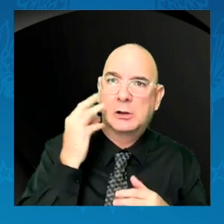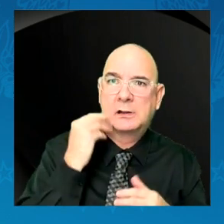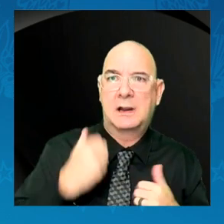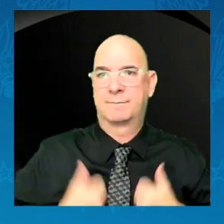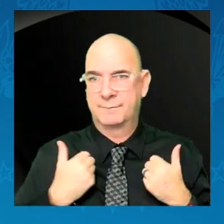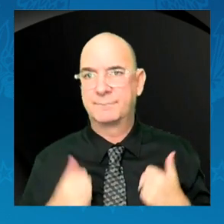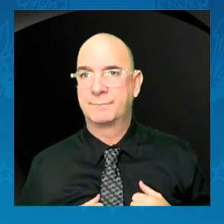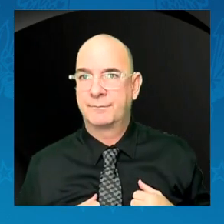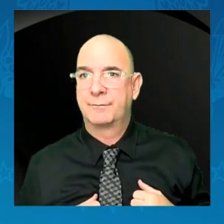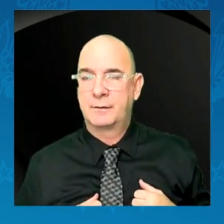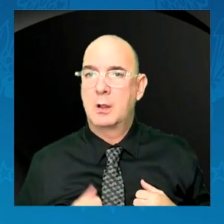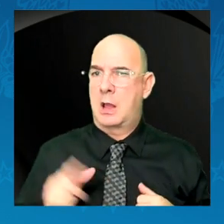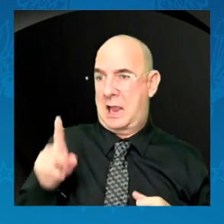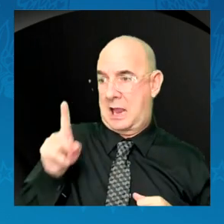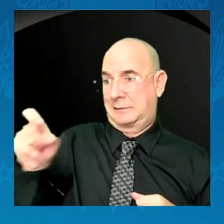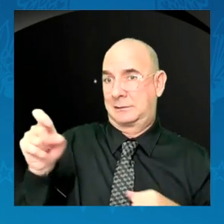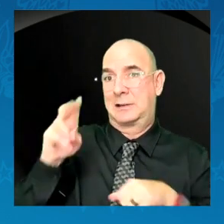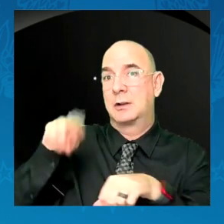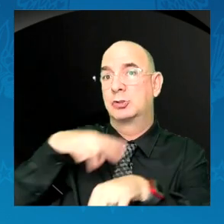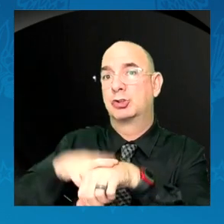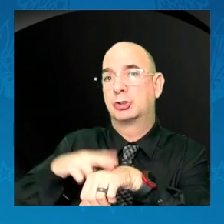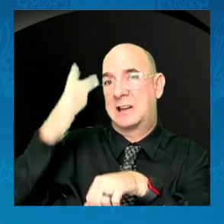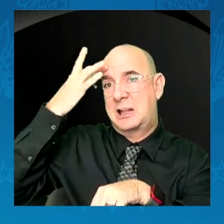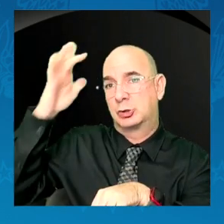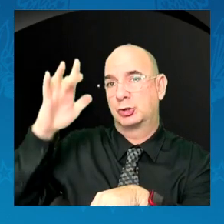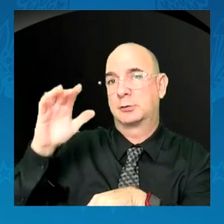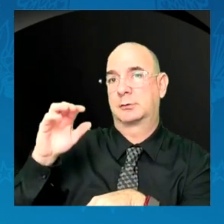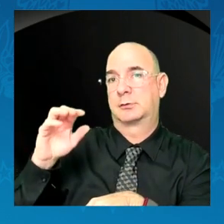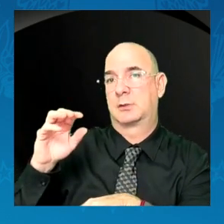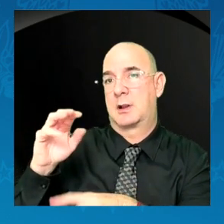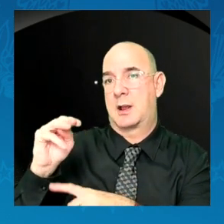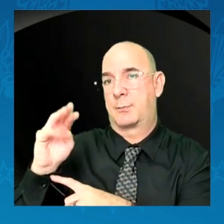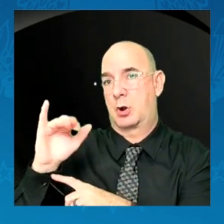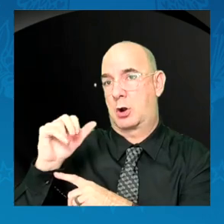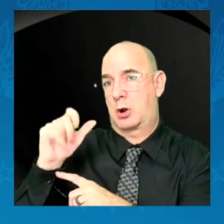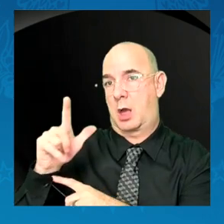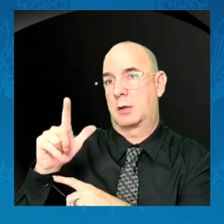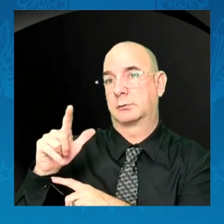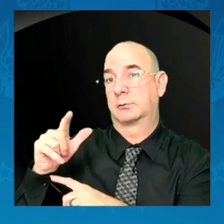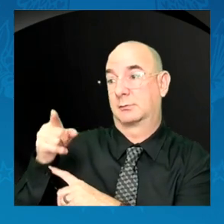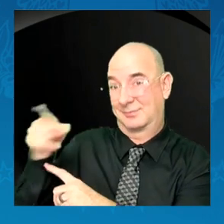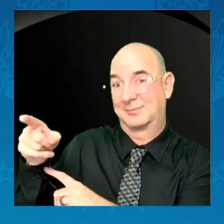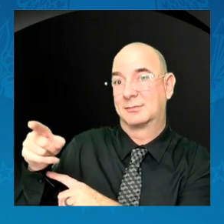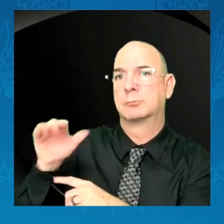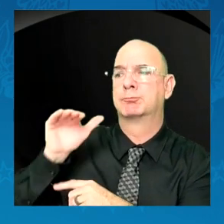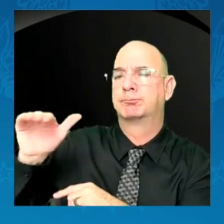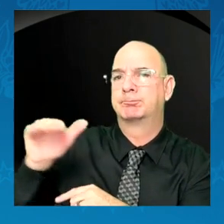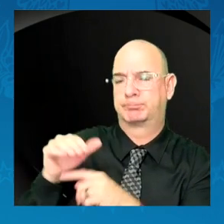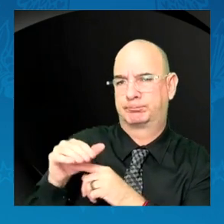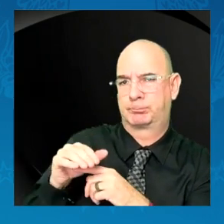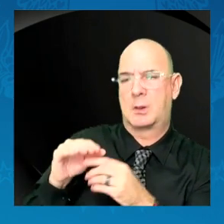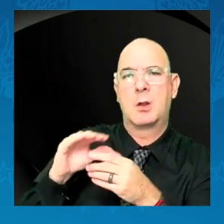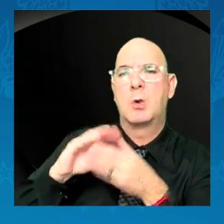to talk a bit about what kind of jobs. Where is she?